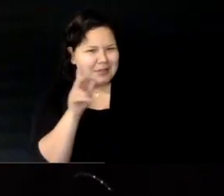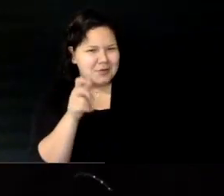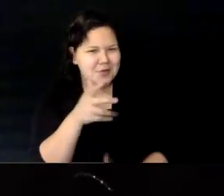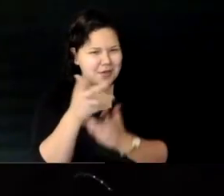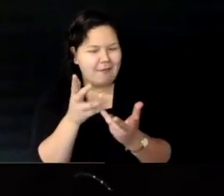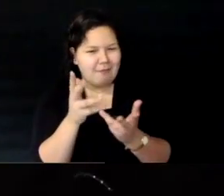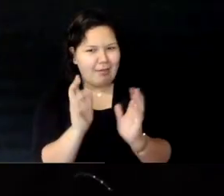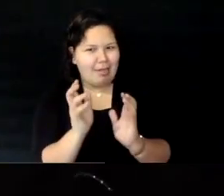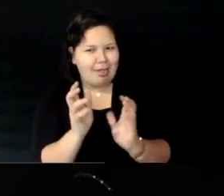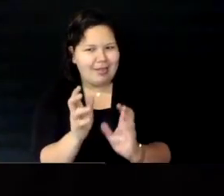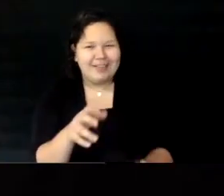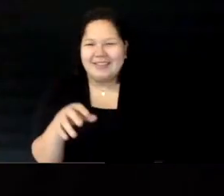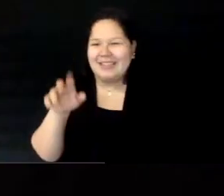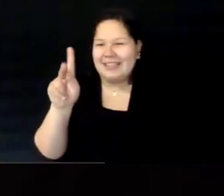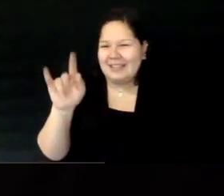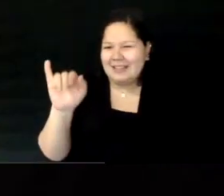Yeah. So unfortunately, you won't be able to hear the sound very well.